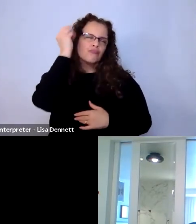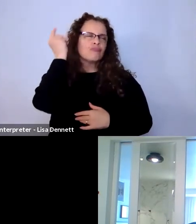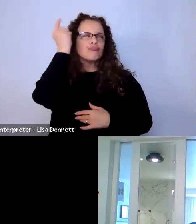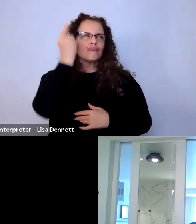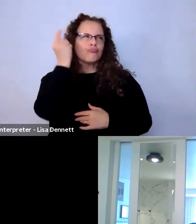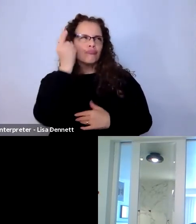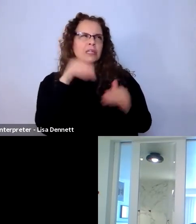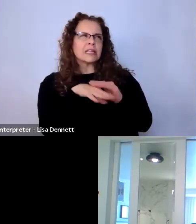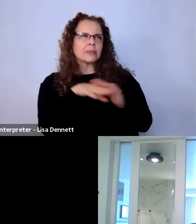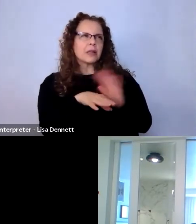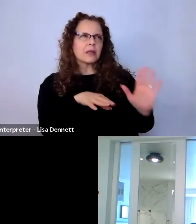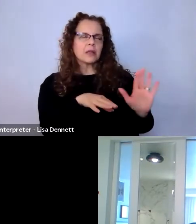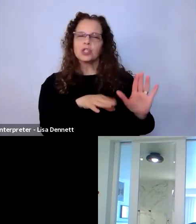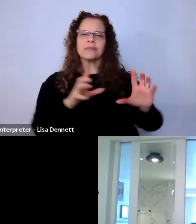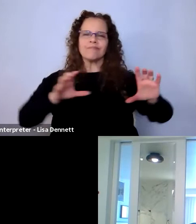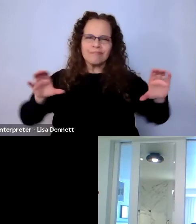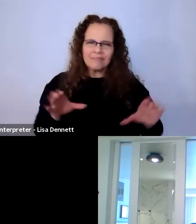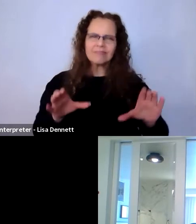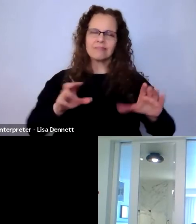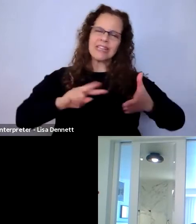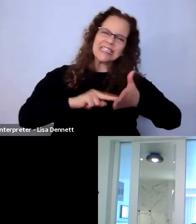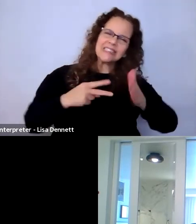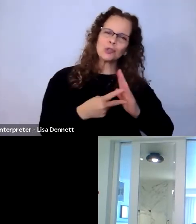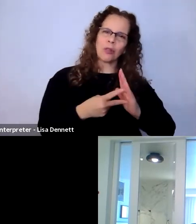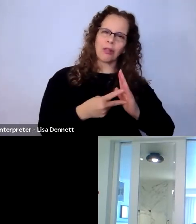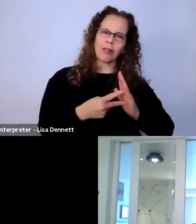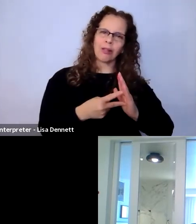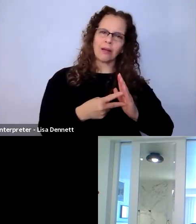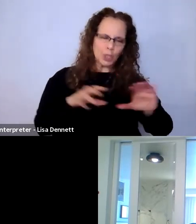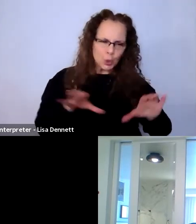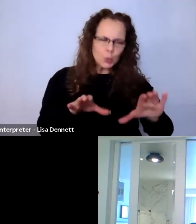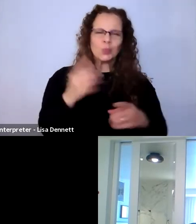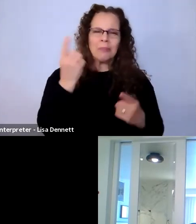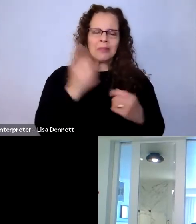Be intentional about it take an explicit action, and that means reaching out to